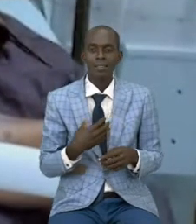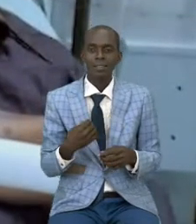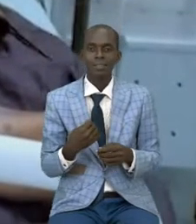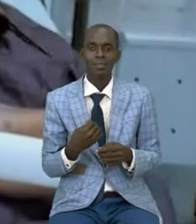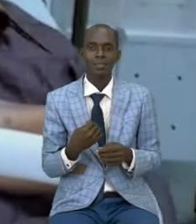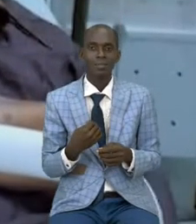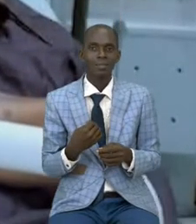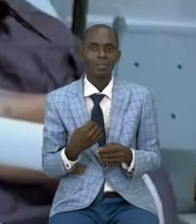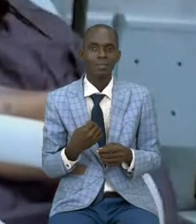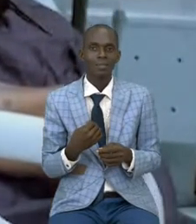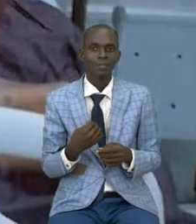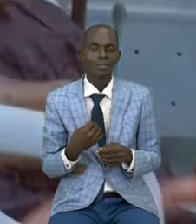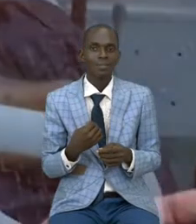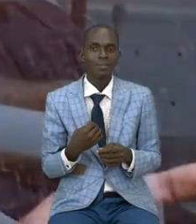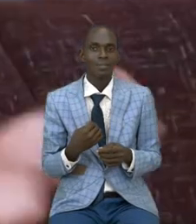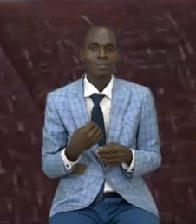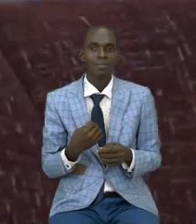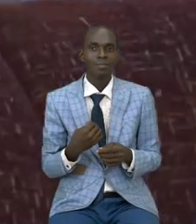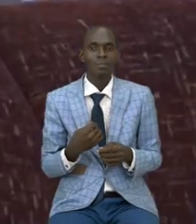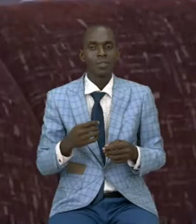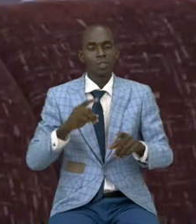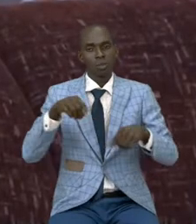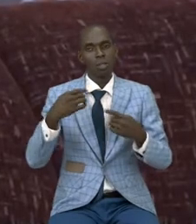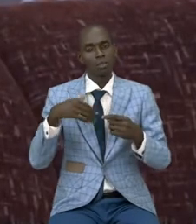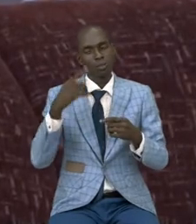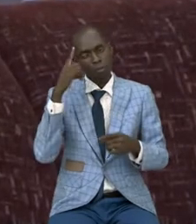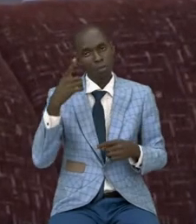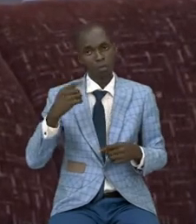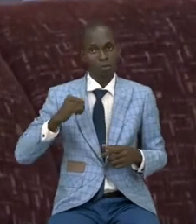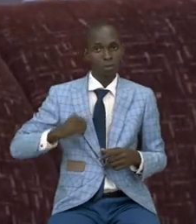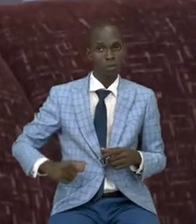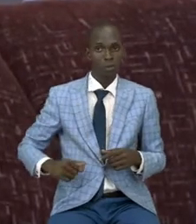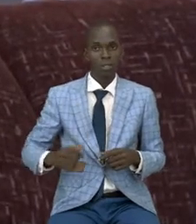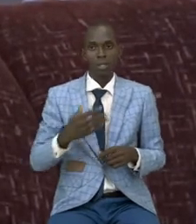then i did have that surgery and a mask was to move from my chest